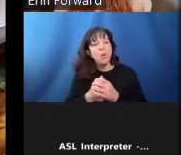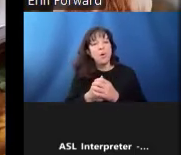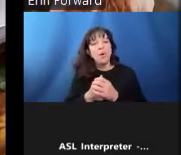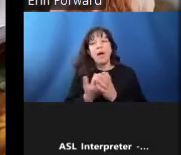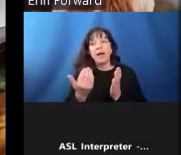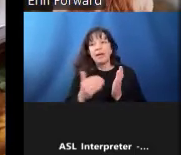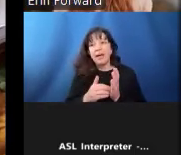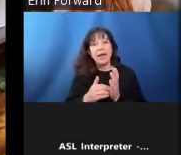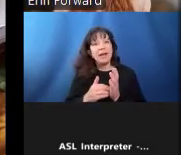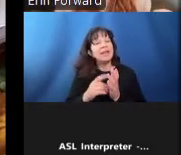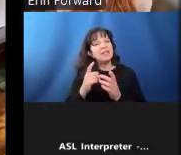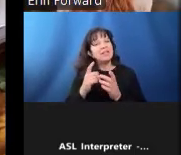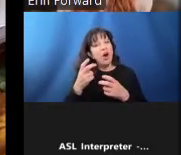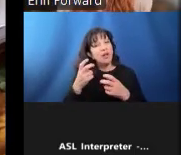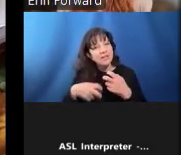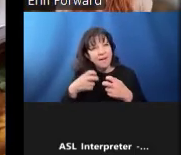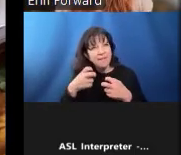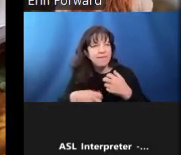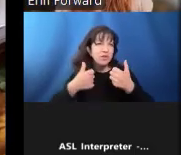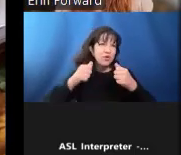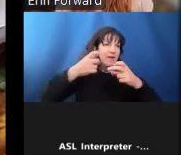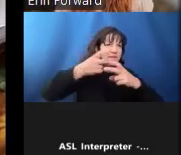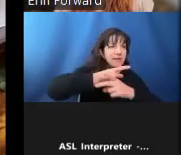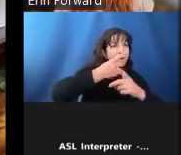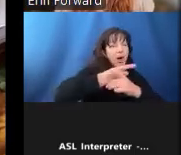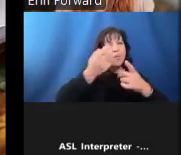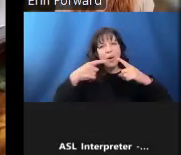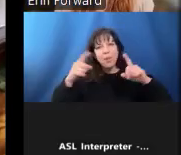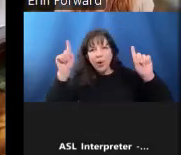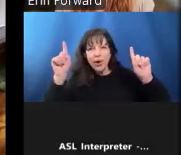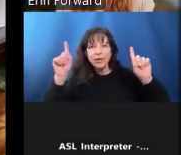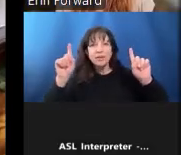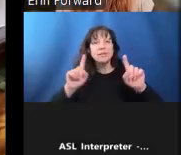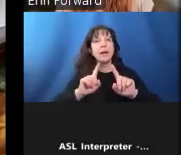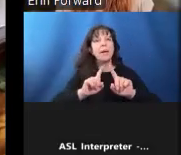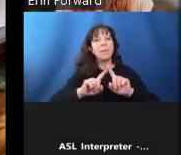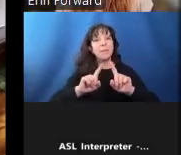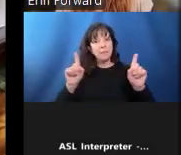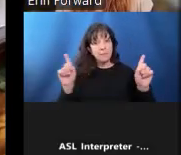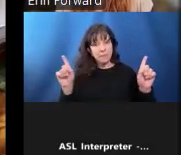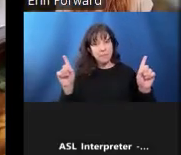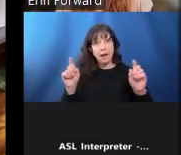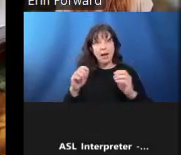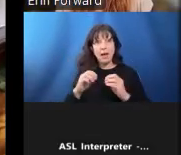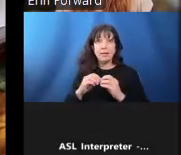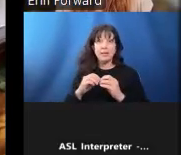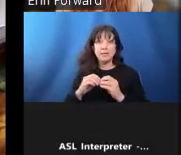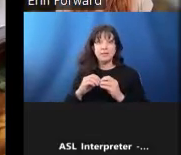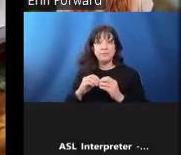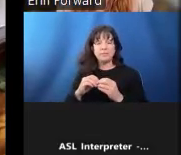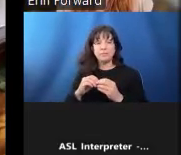is all tricky to figure out what works for them, but it's gonna